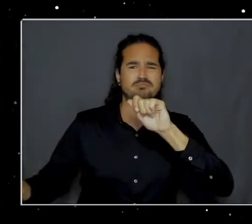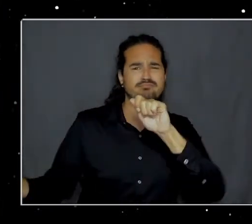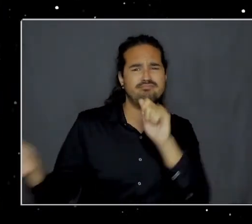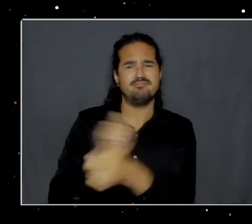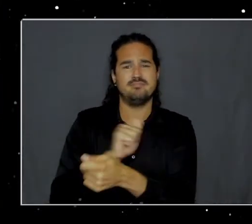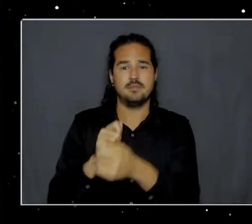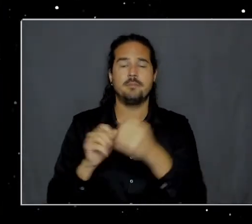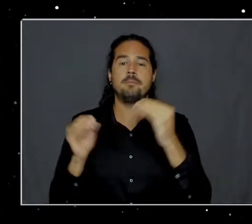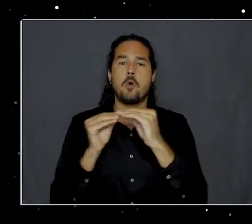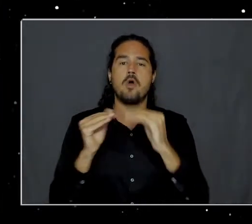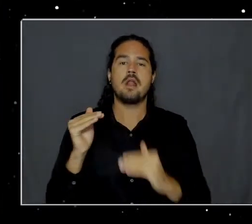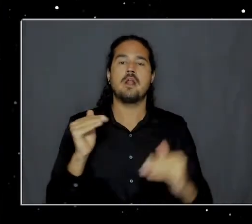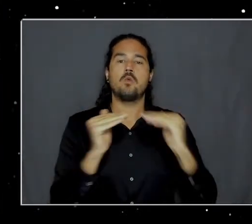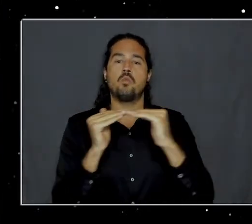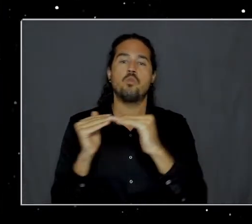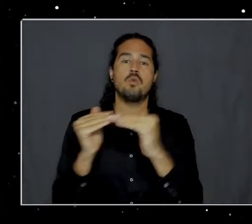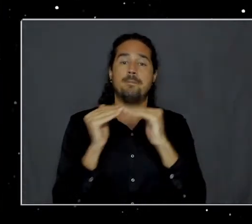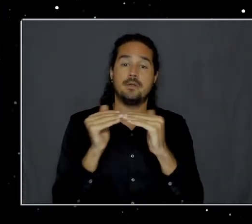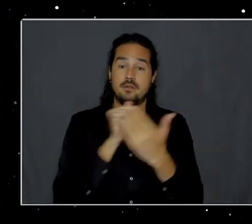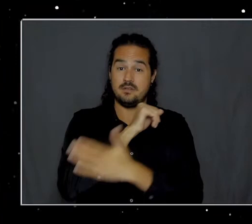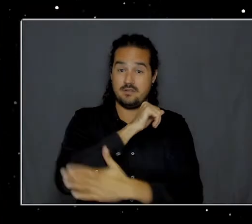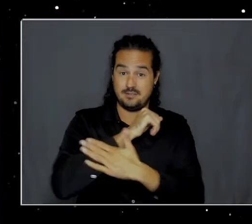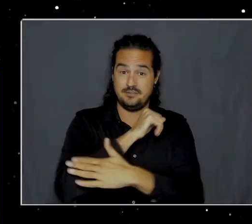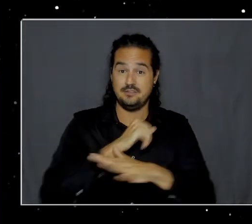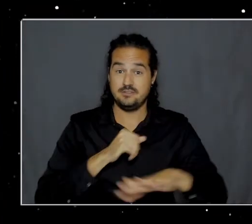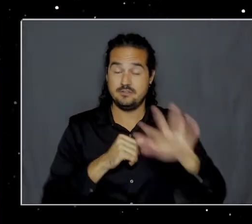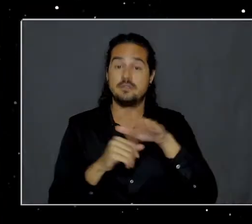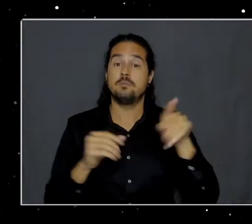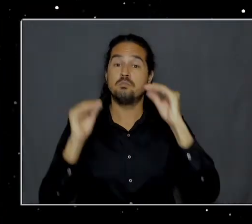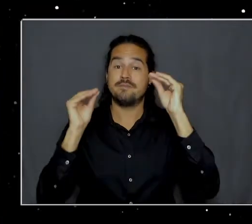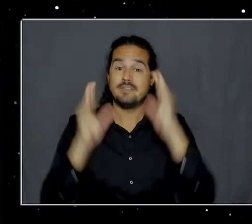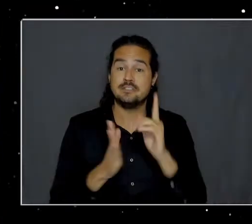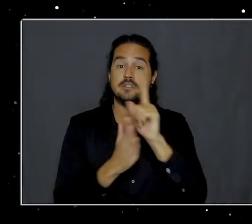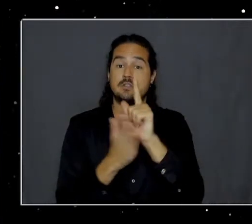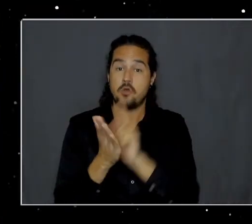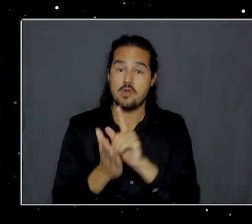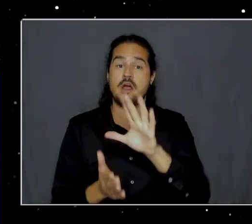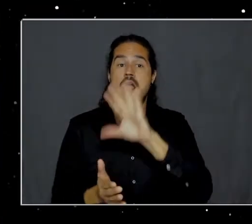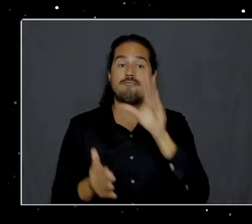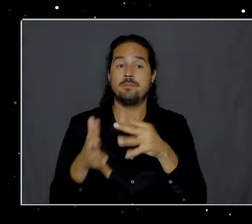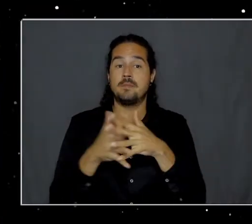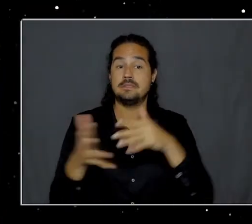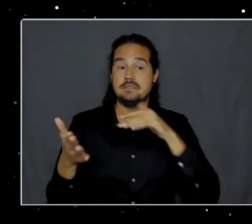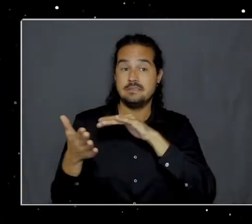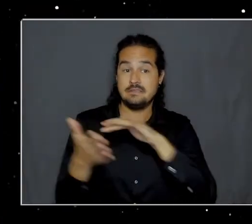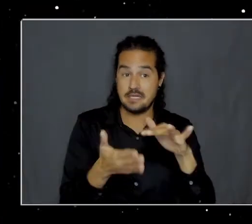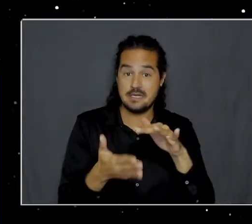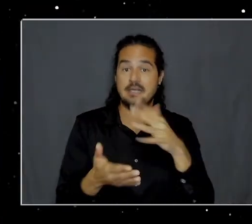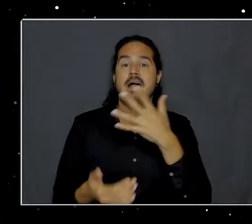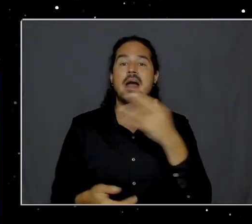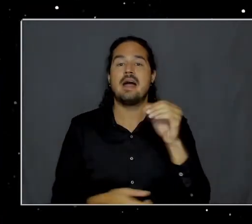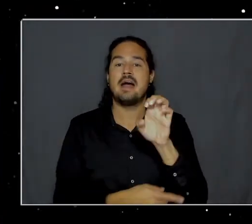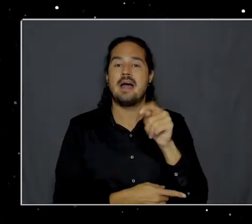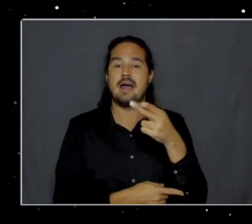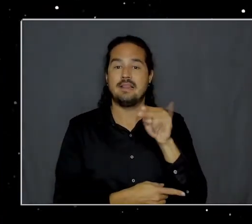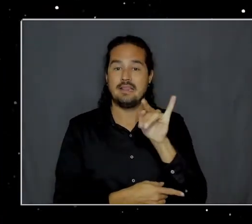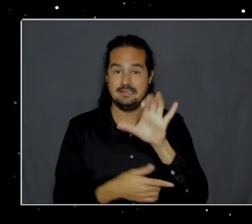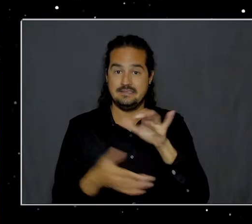CREATE TRANSFORMATIVE CHANGE TOWARDS A MORE EQUITABLE NATION. HE'S ALSO A PROFESSOR OF LAW, AFRICAN-AMERICAN STUDIES, AND